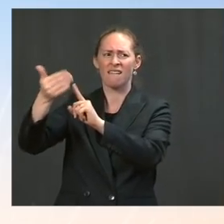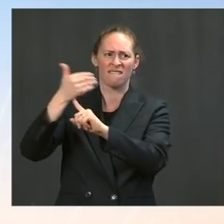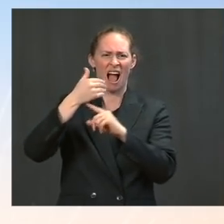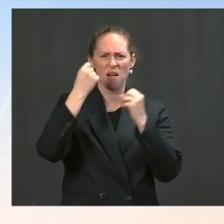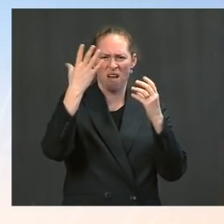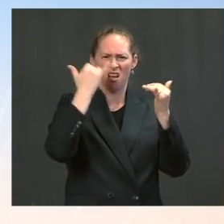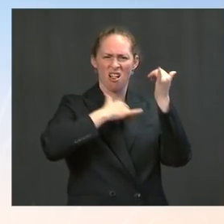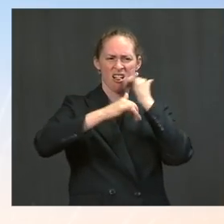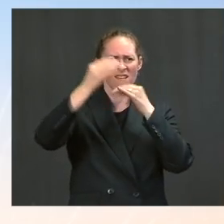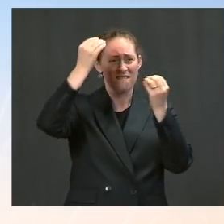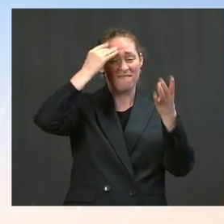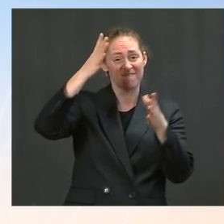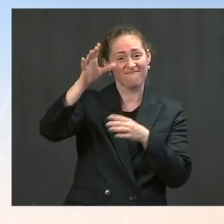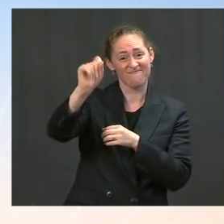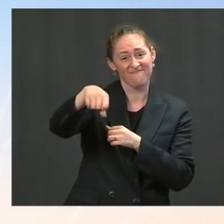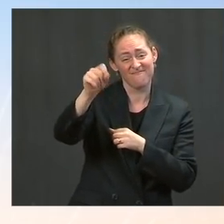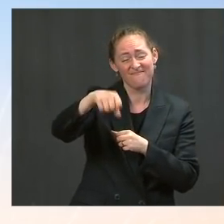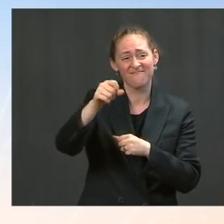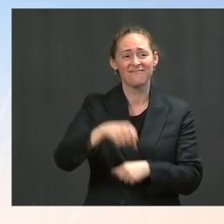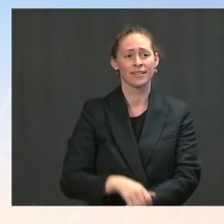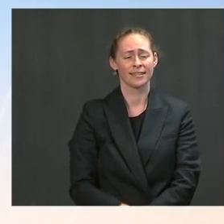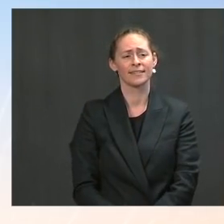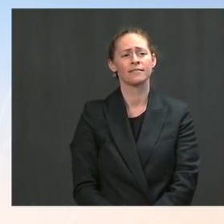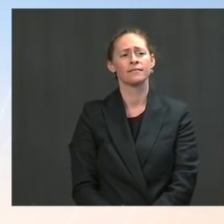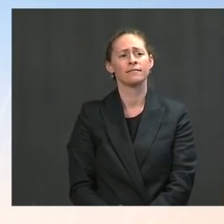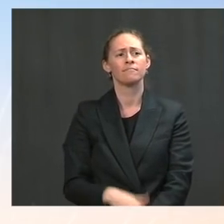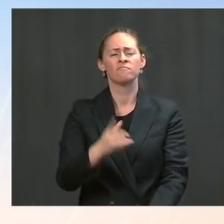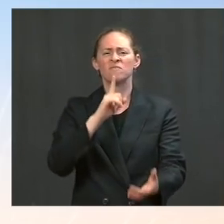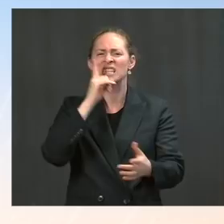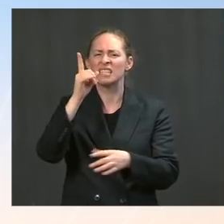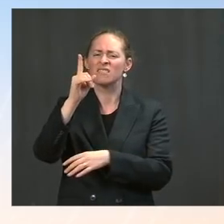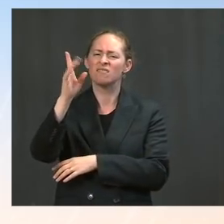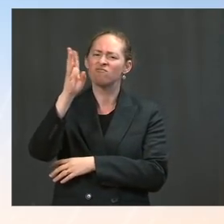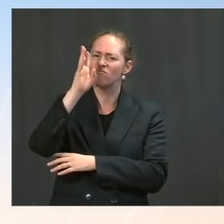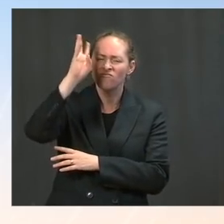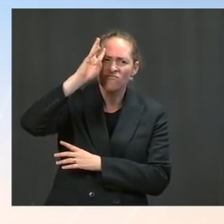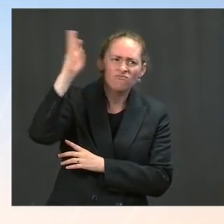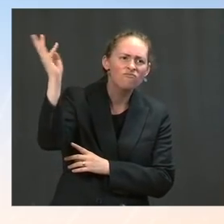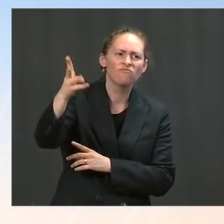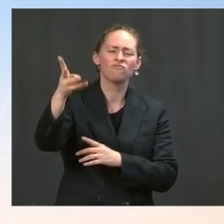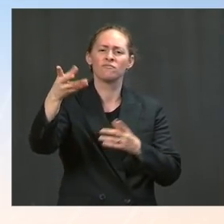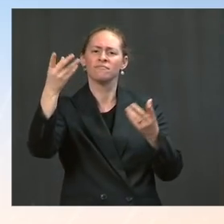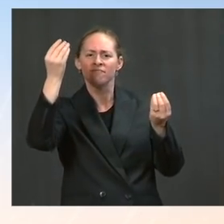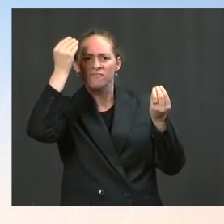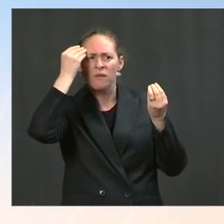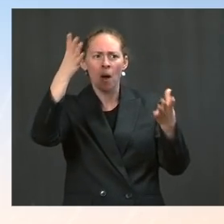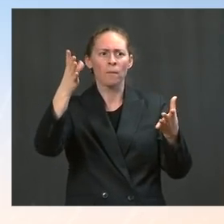about the false claim that COVID-19 causes infertility.